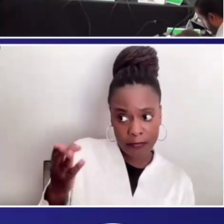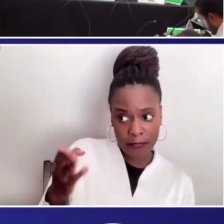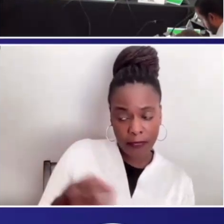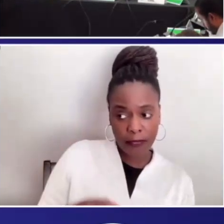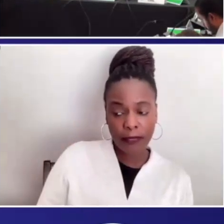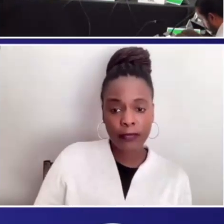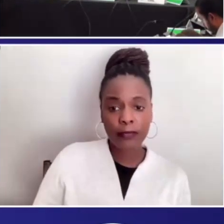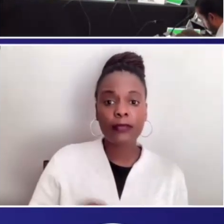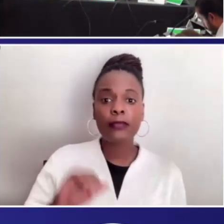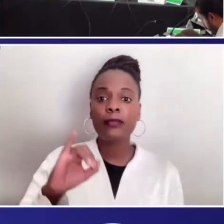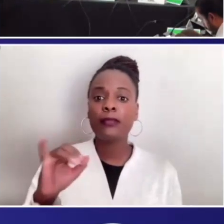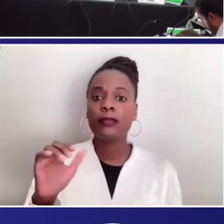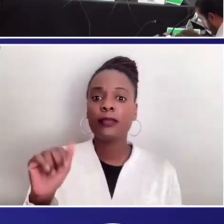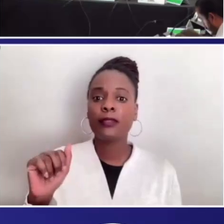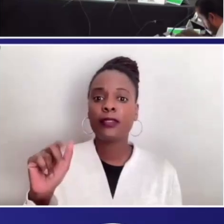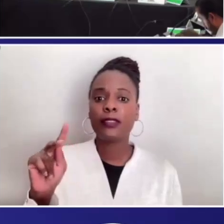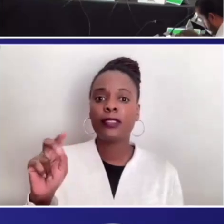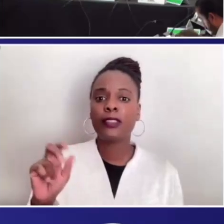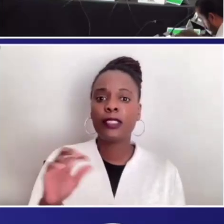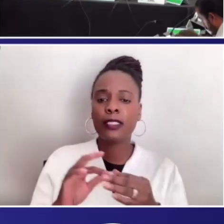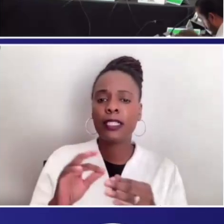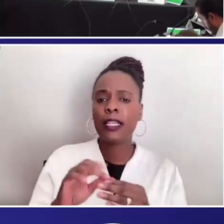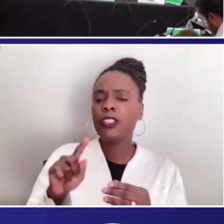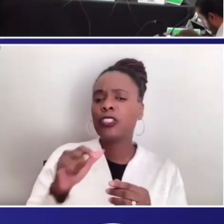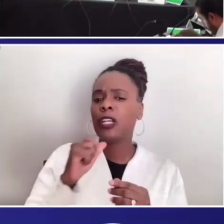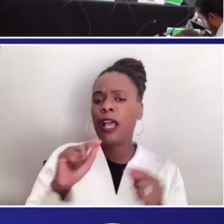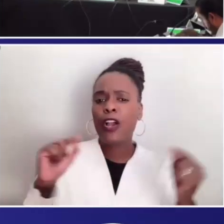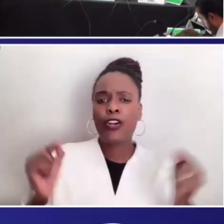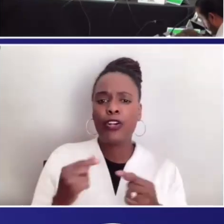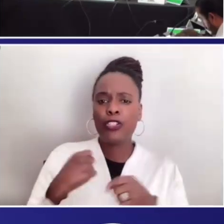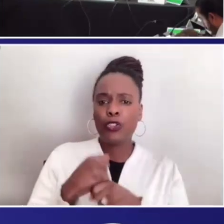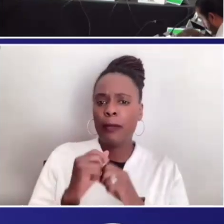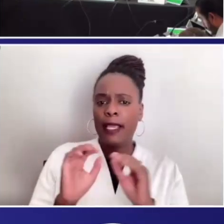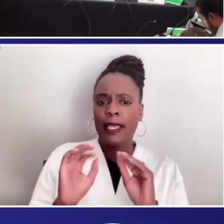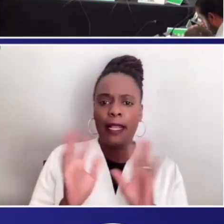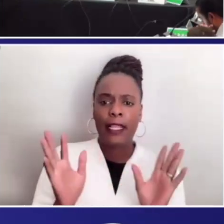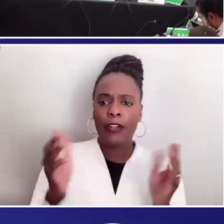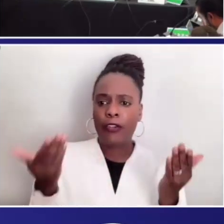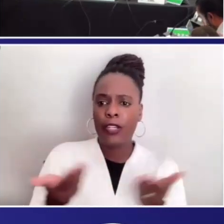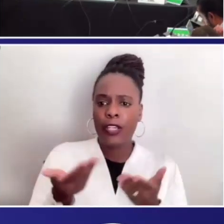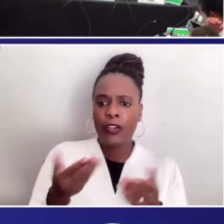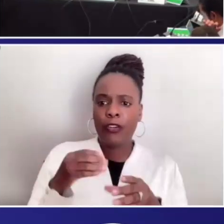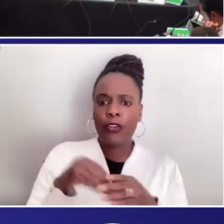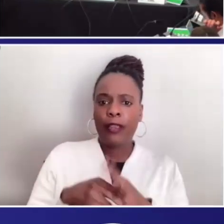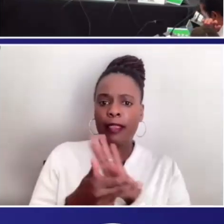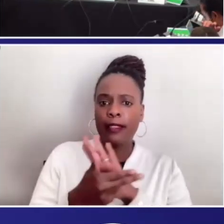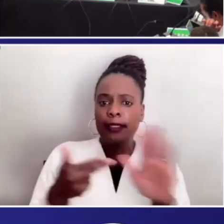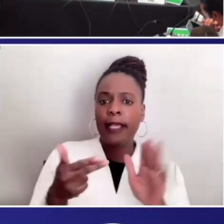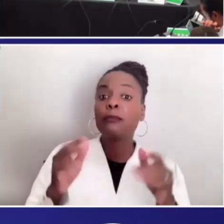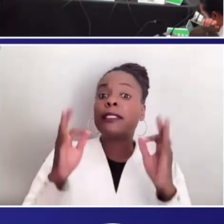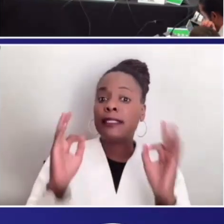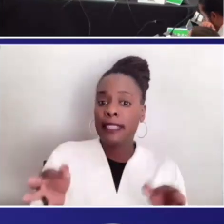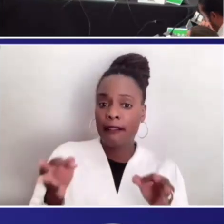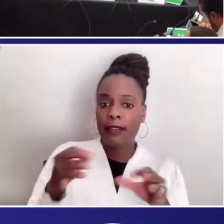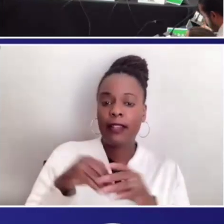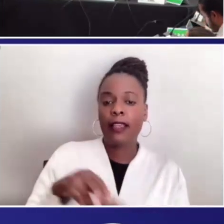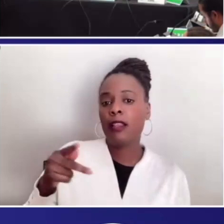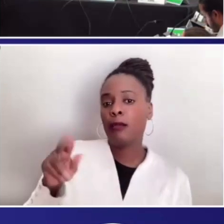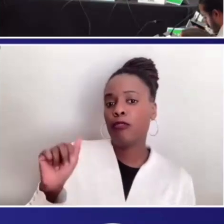Yeah, I said it shouldn't hurt for us to make it clear in the if we have to. But definitely the preamble. Okay. Romanette three,